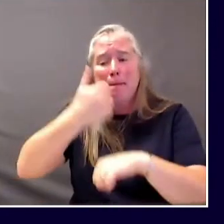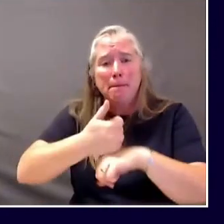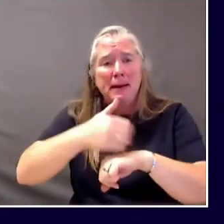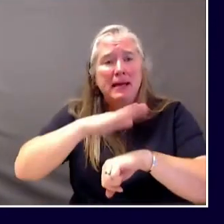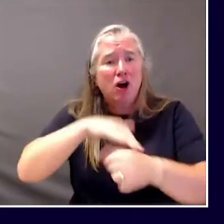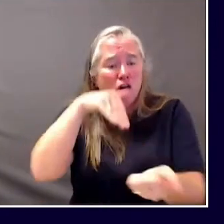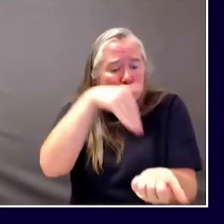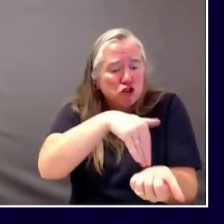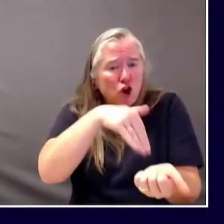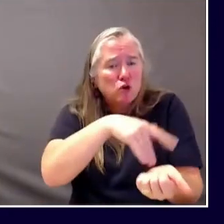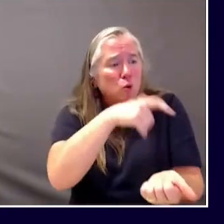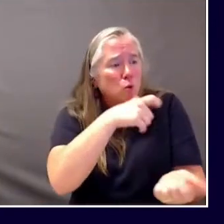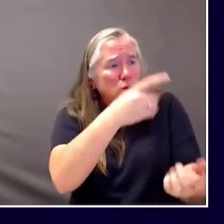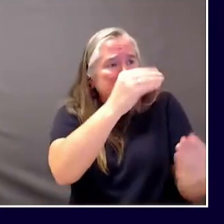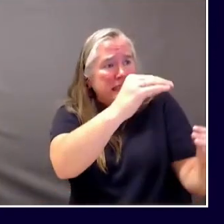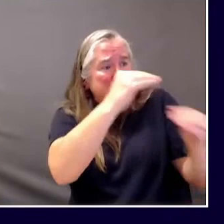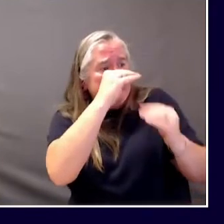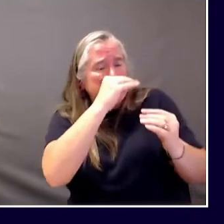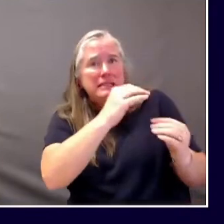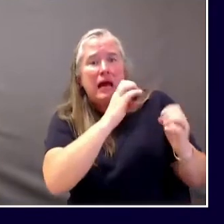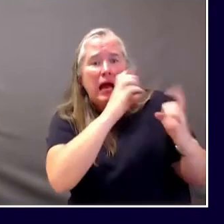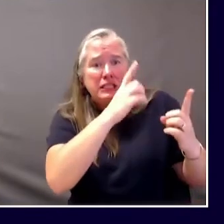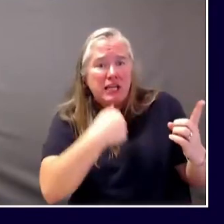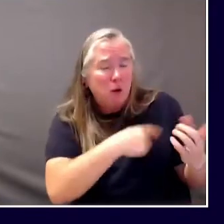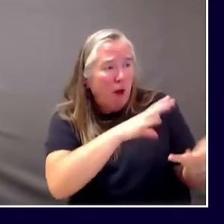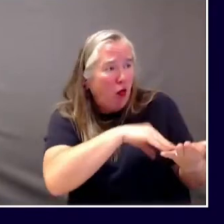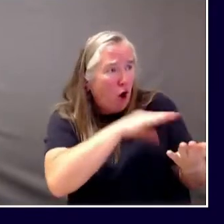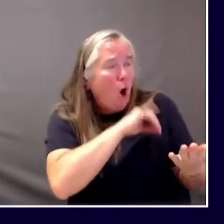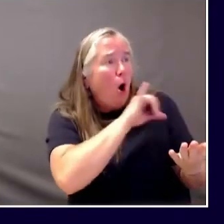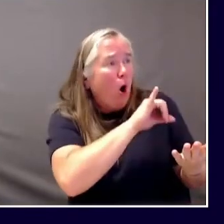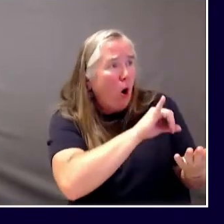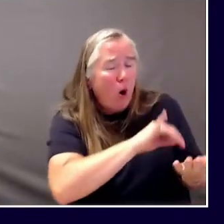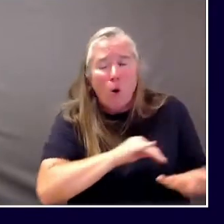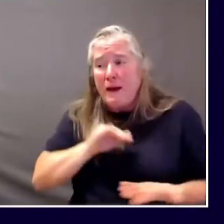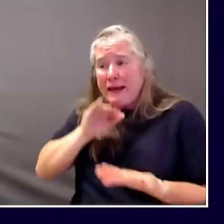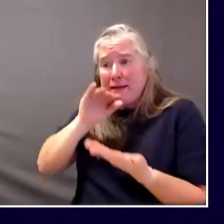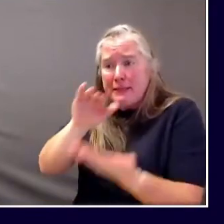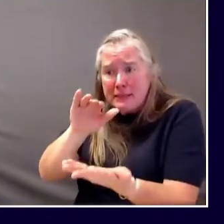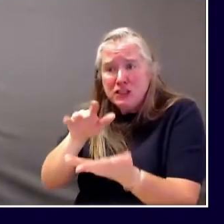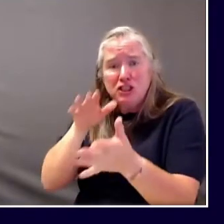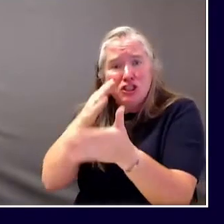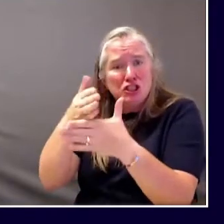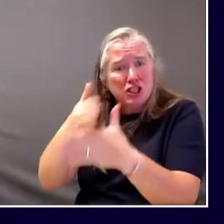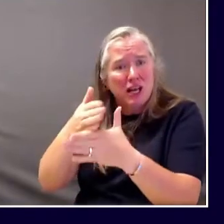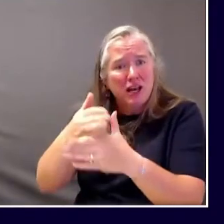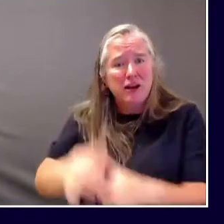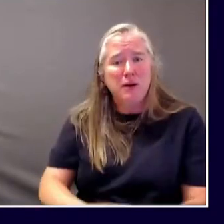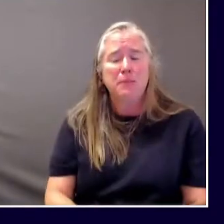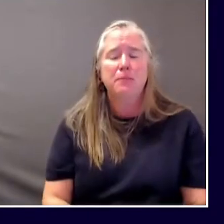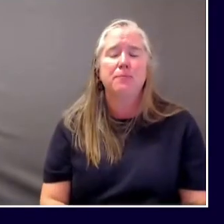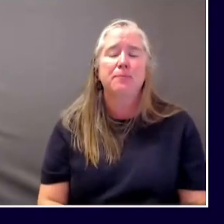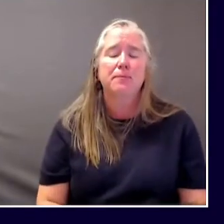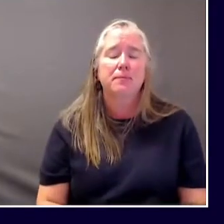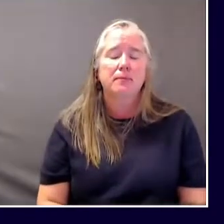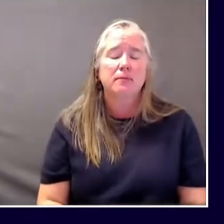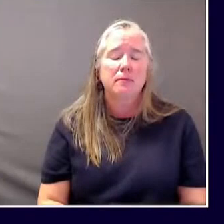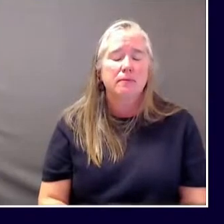and you know like we had rules we